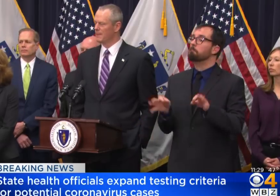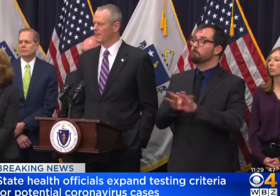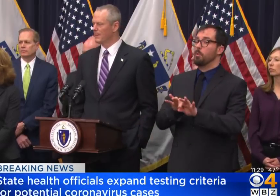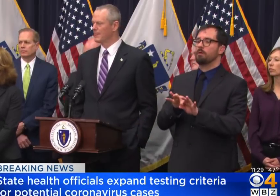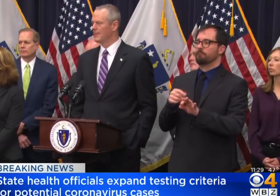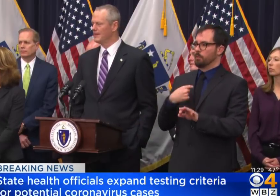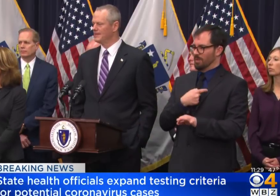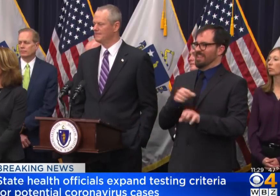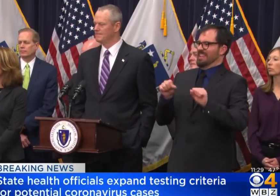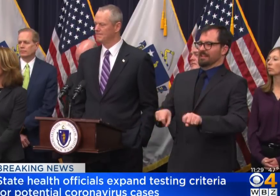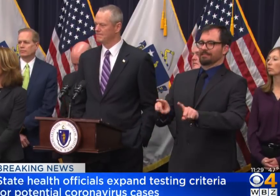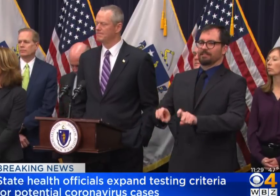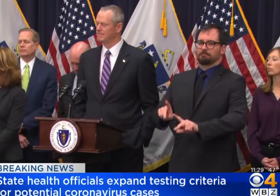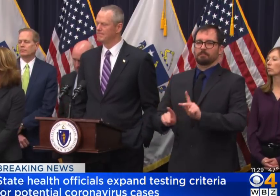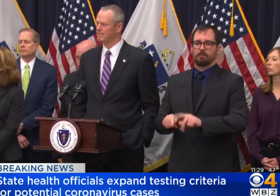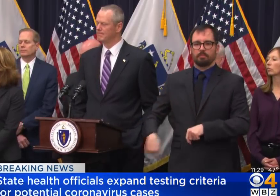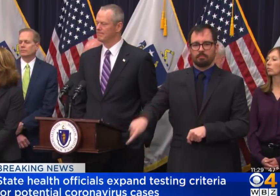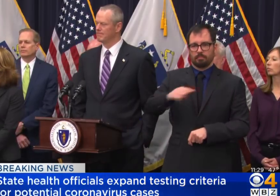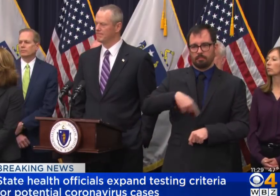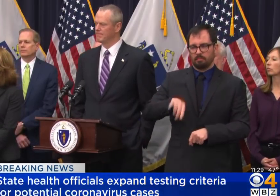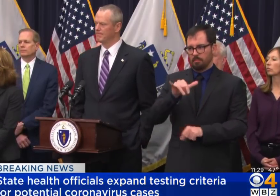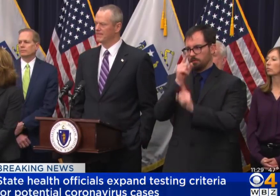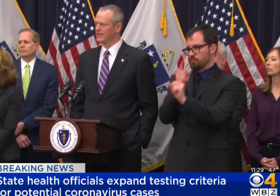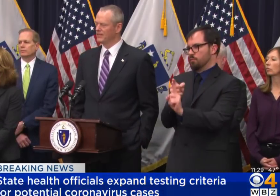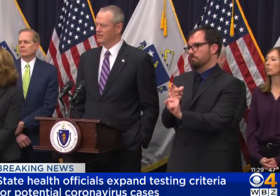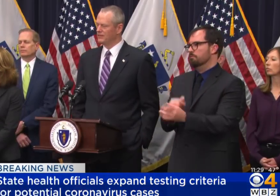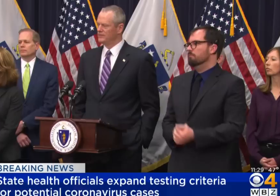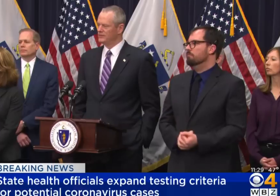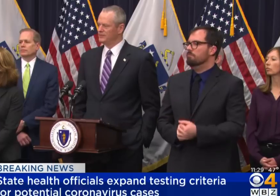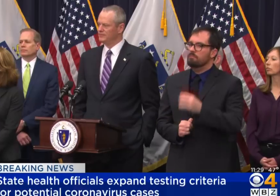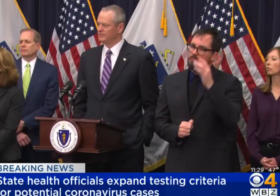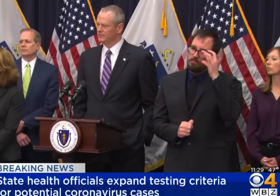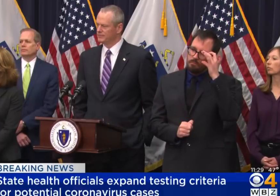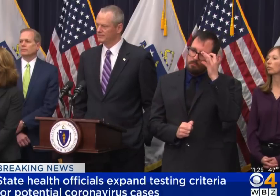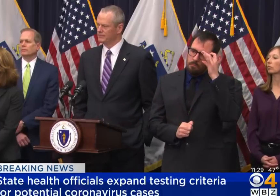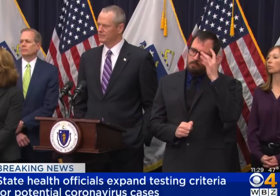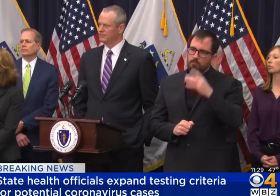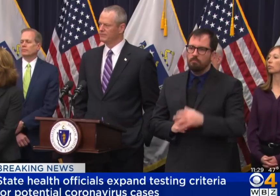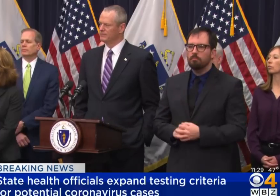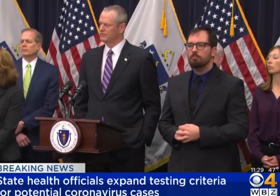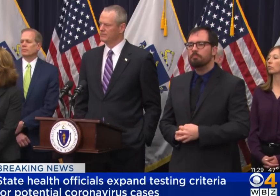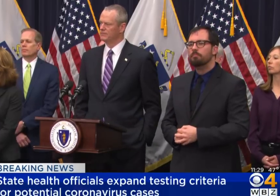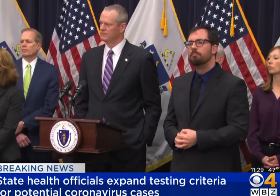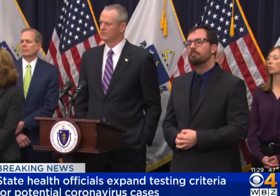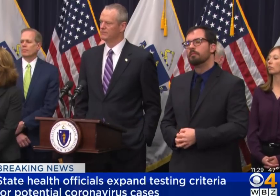WHETHER IT IS IN A HOSPITAL, THE KEY HERE IS TO MAKE SURE WE TEST MORE PEOPLE.